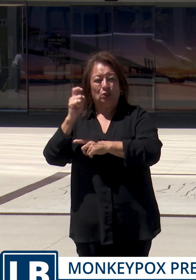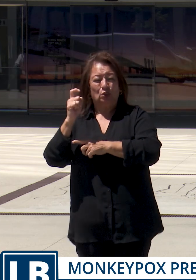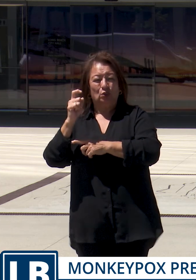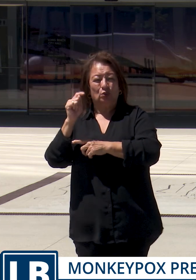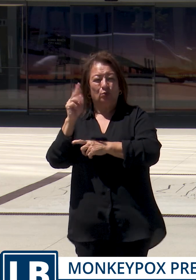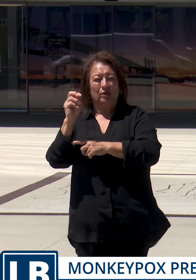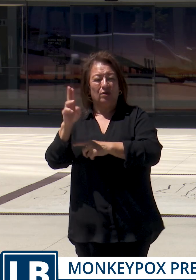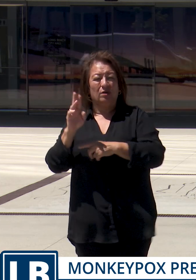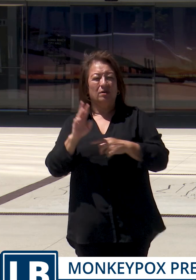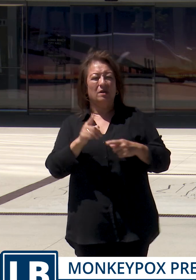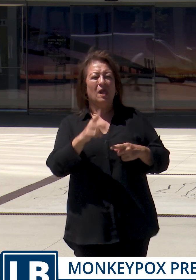am irani cortes